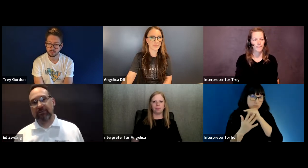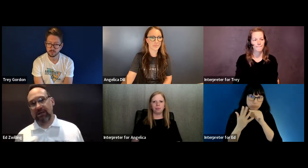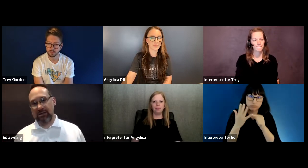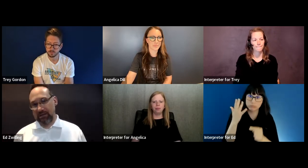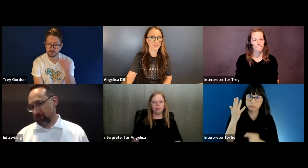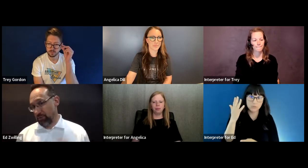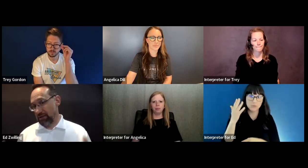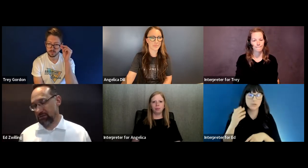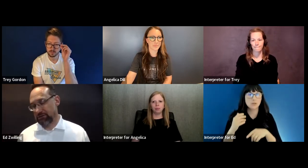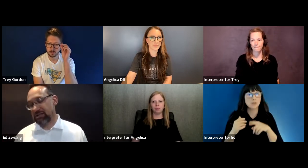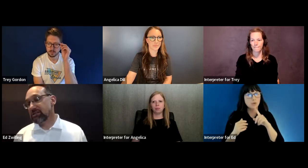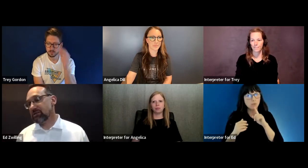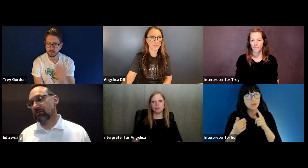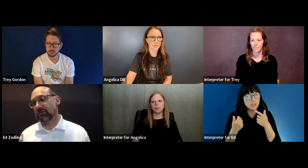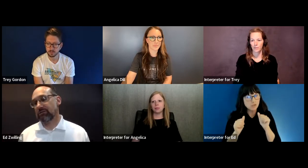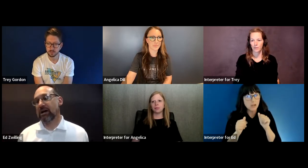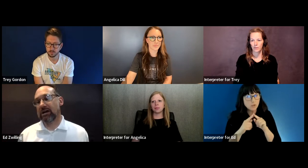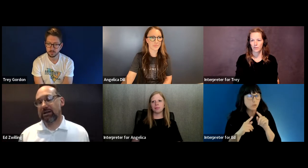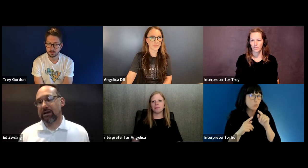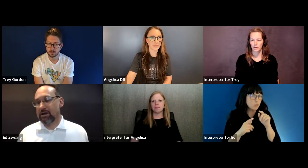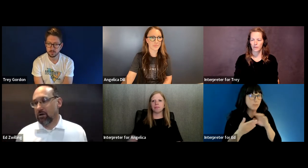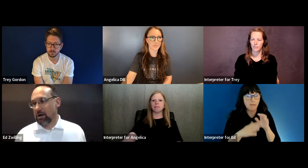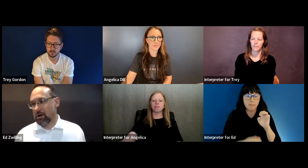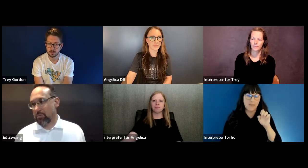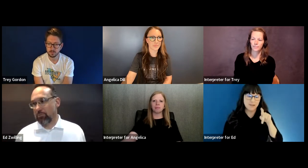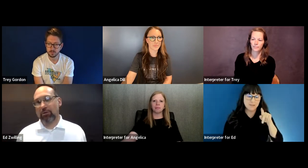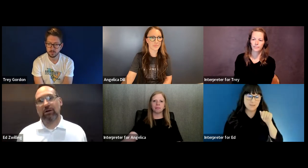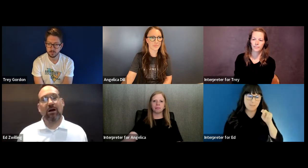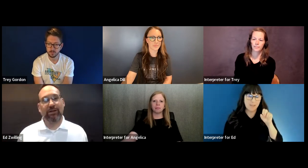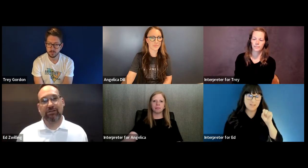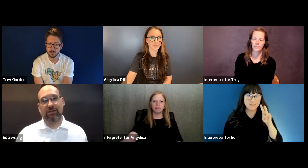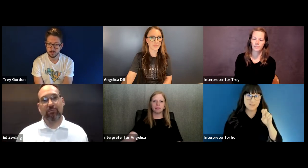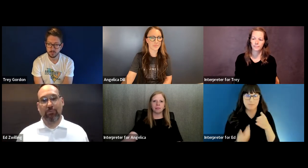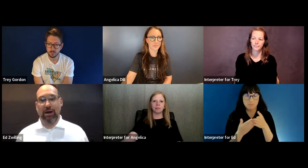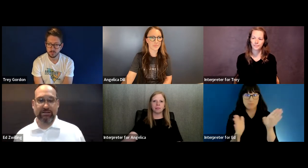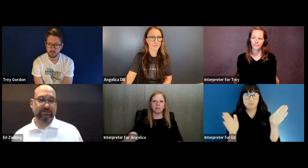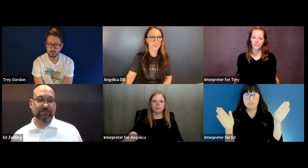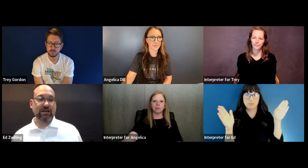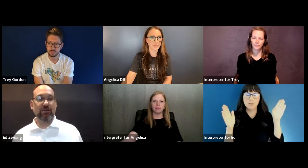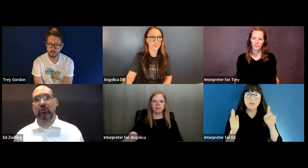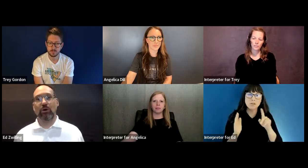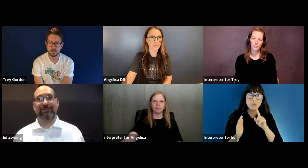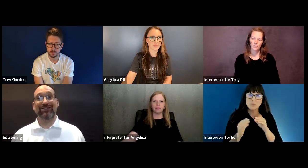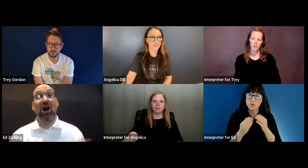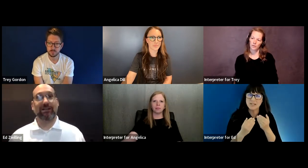to make it expansive it's easier to define um a public accommodation by telling you what it's not